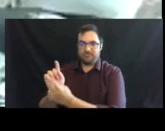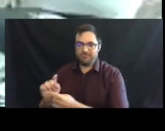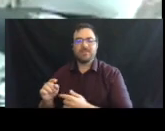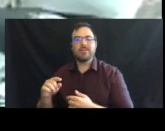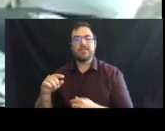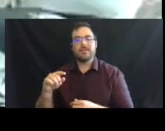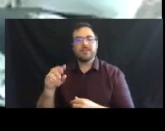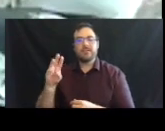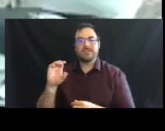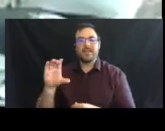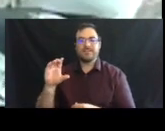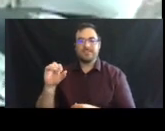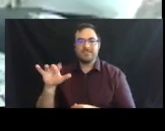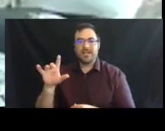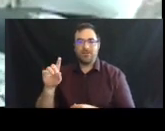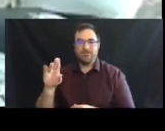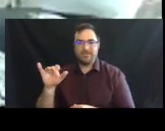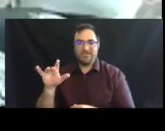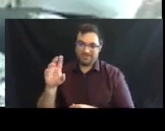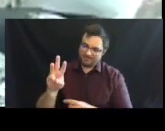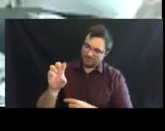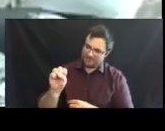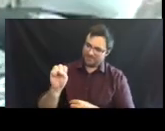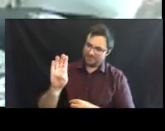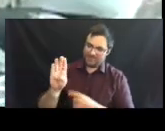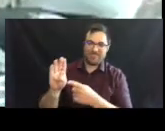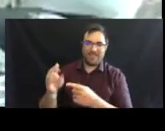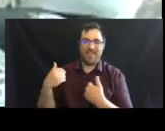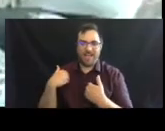loss to follow-up prevention system in place. So part of what we do